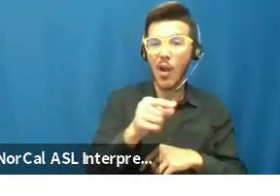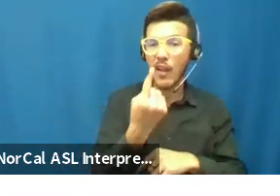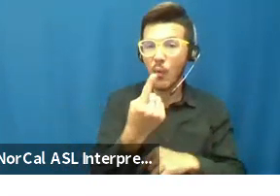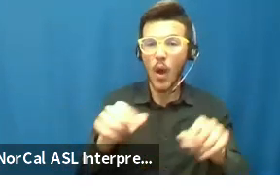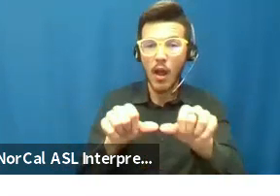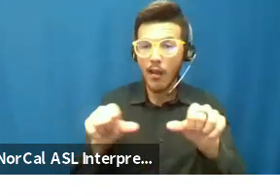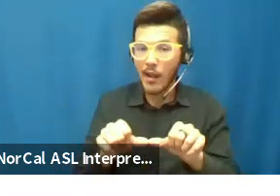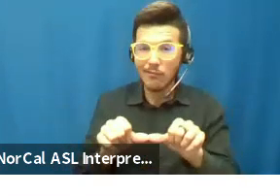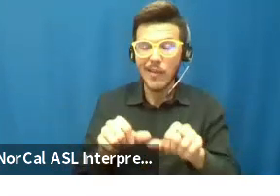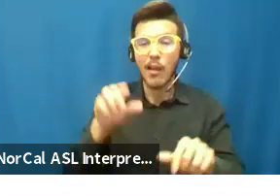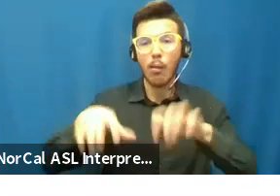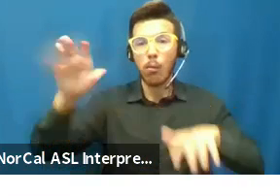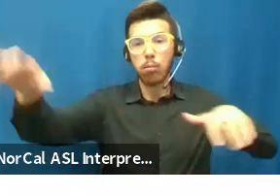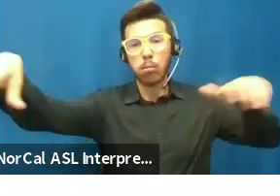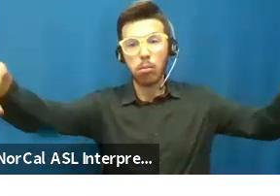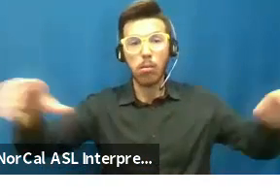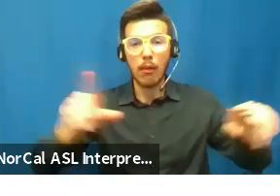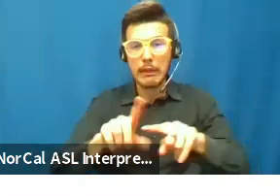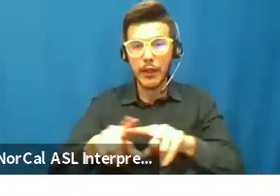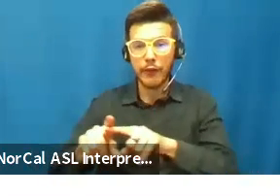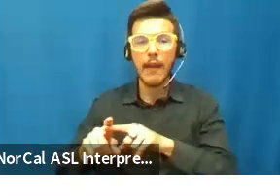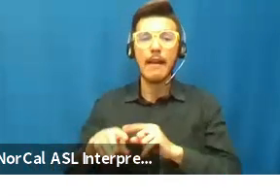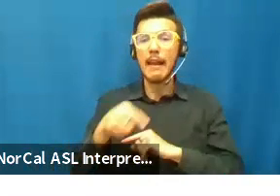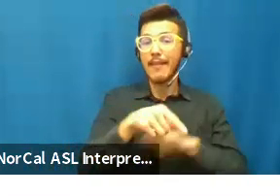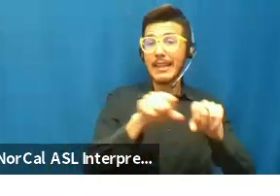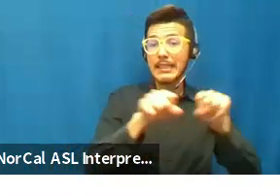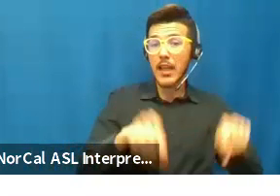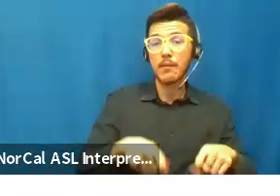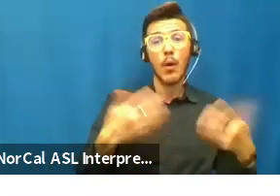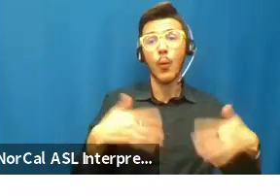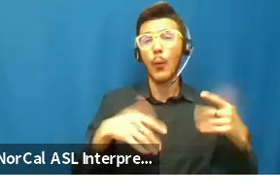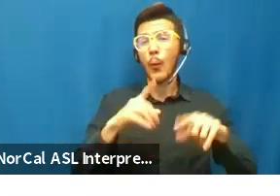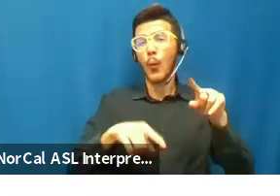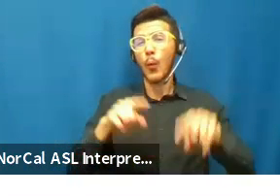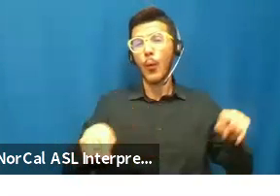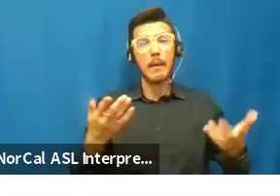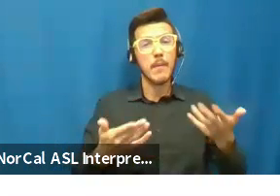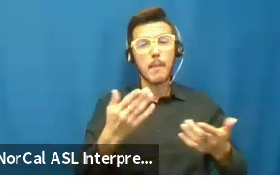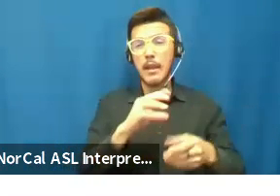ranged from systems having one hospital all the way to 40 hospitals. And we heard from